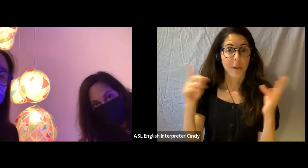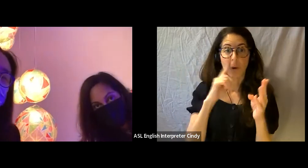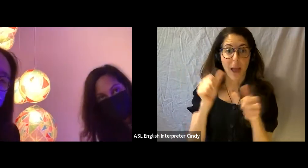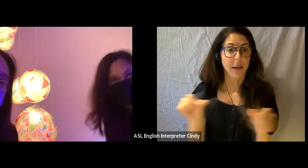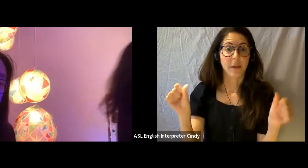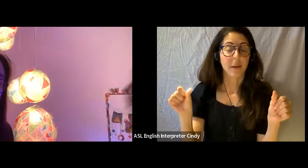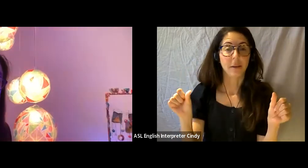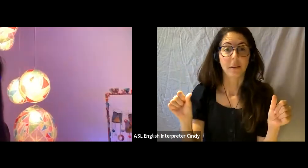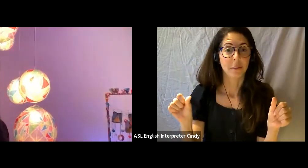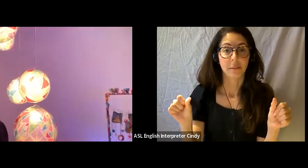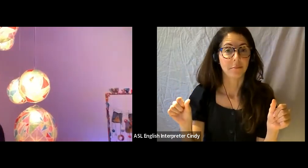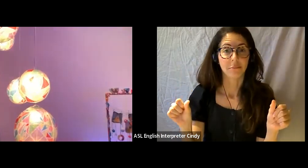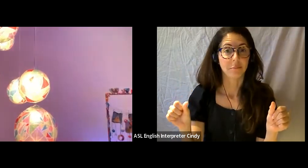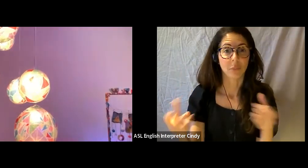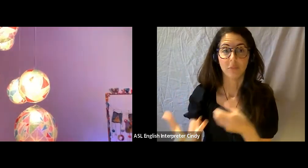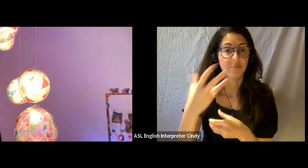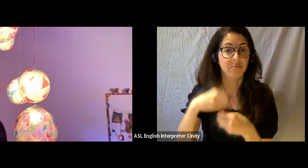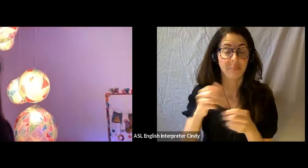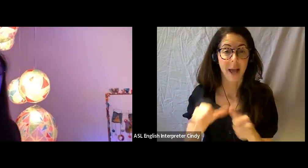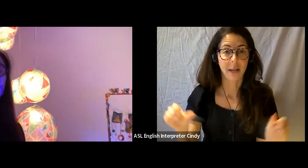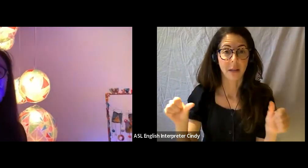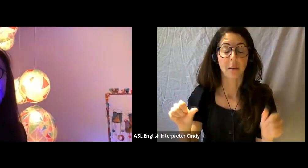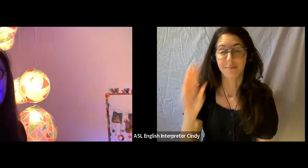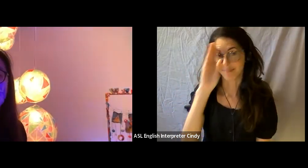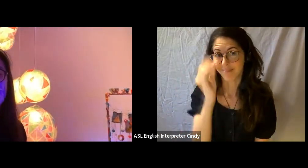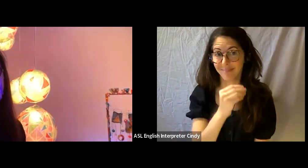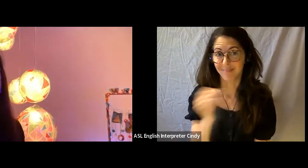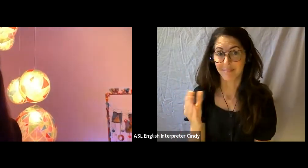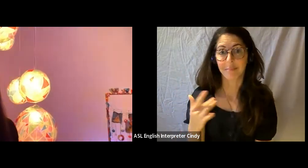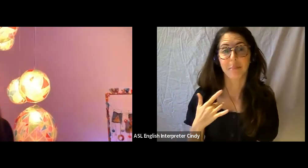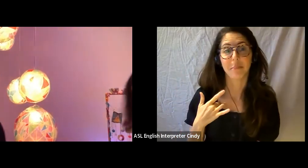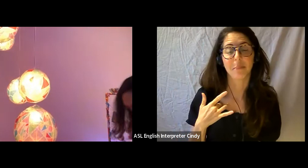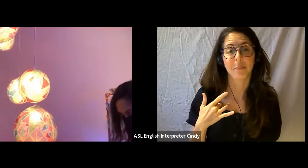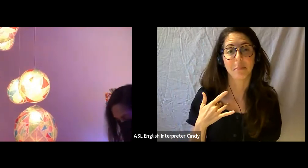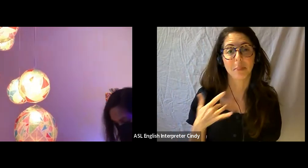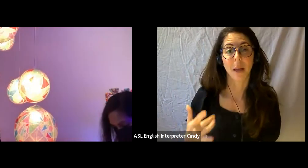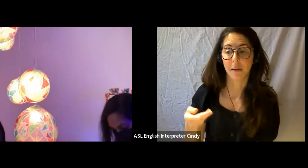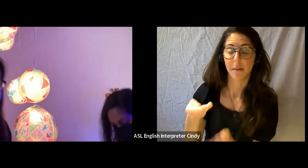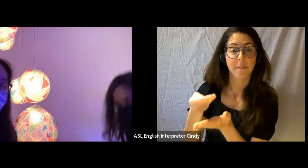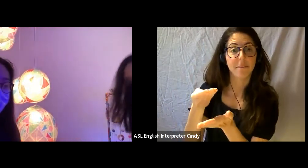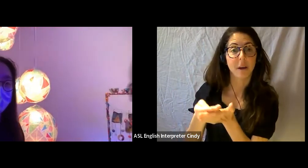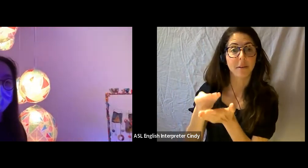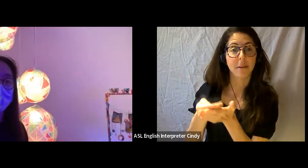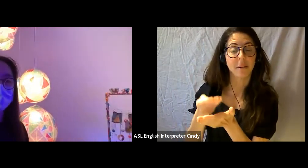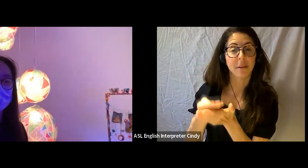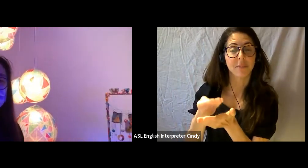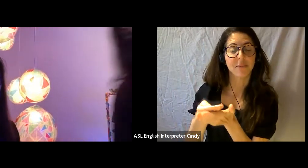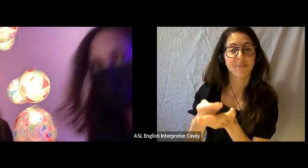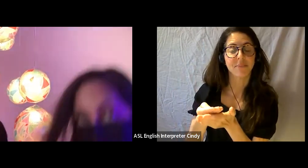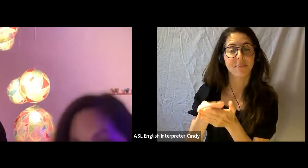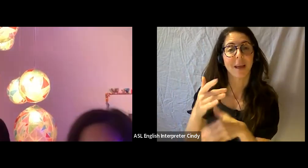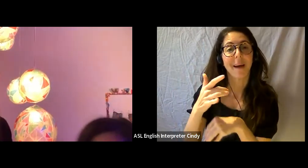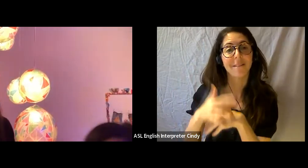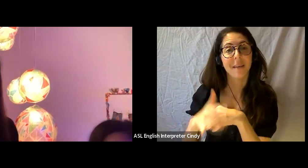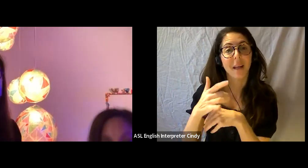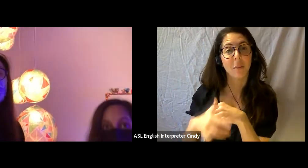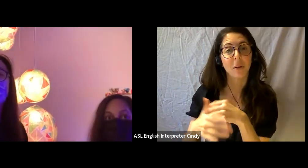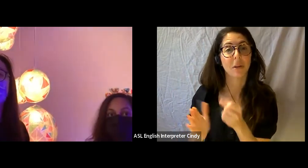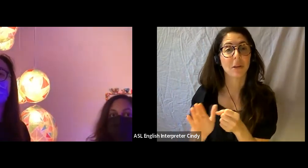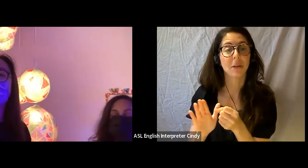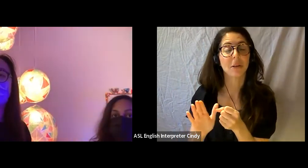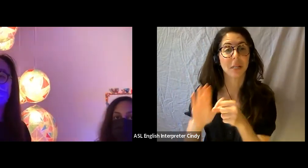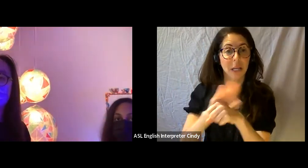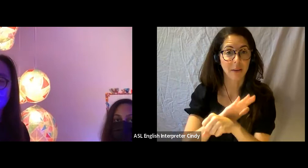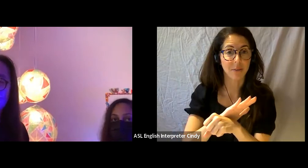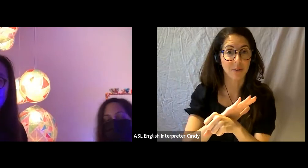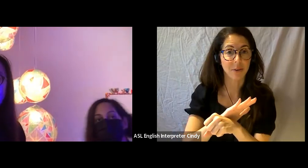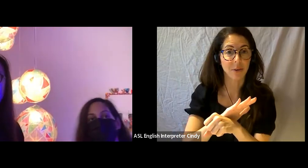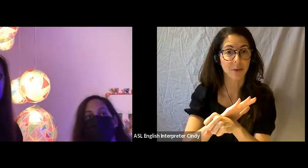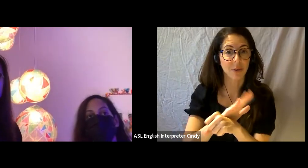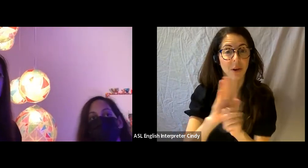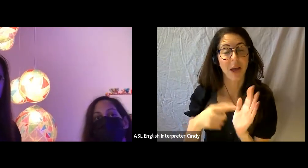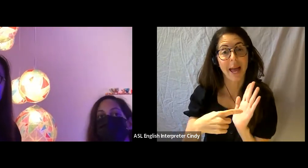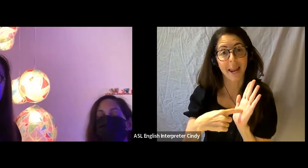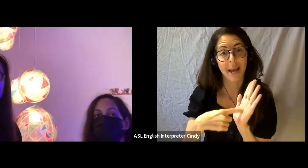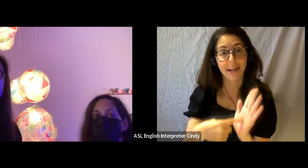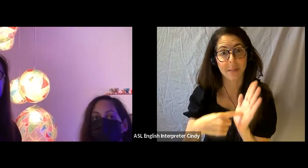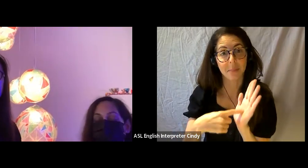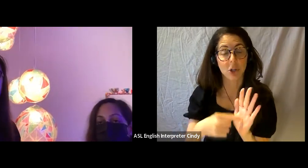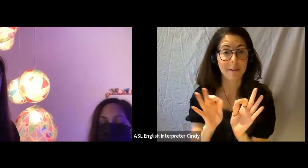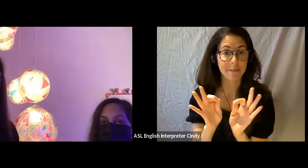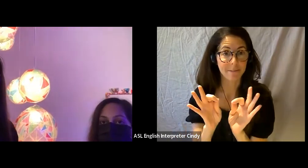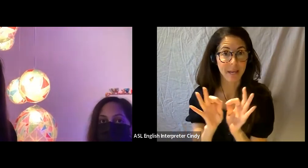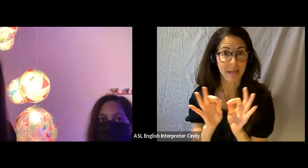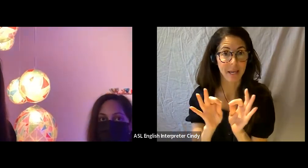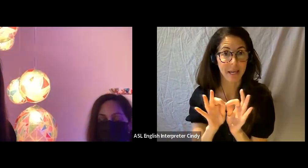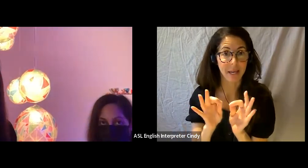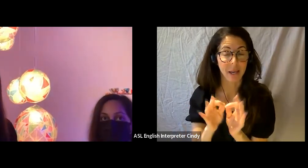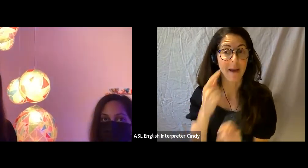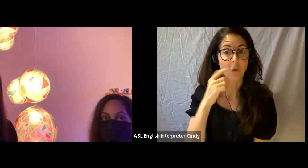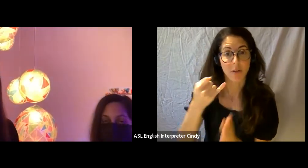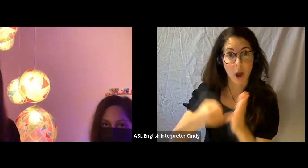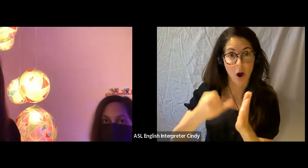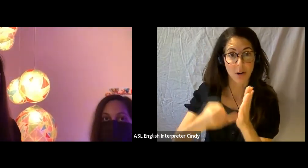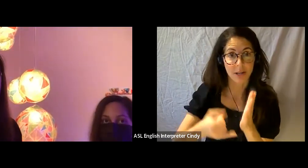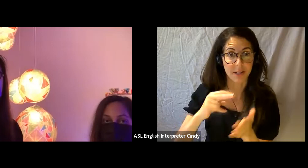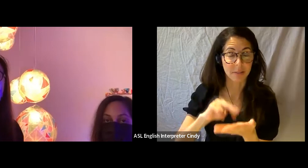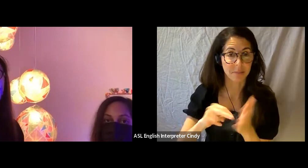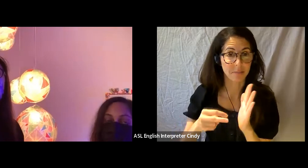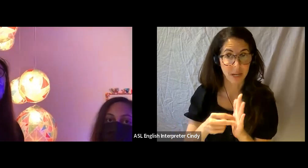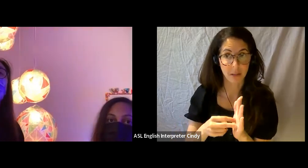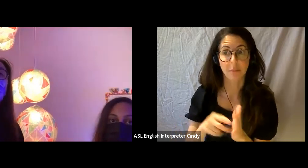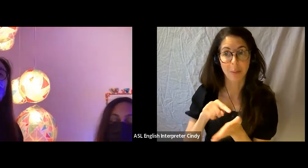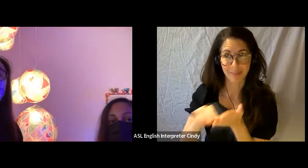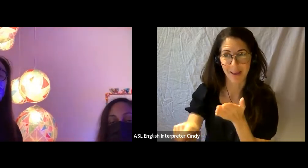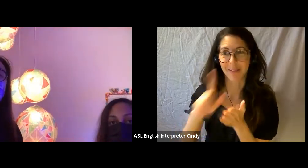I should note that typically we have funding available to cover an exhibition fee that goes to the artist, so your payment for showing in our space